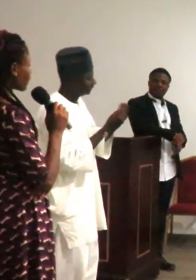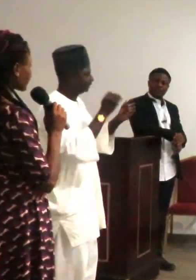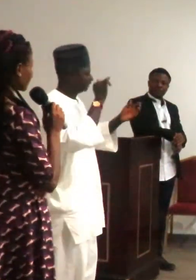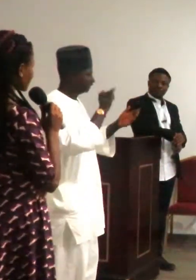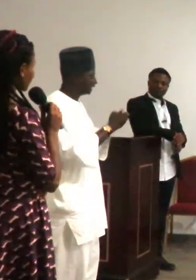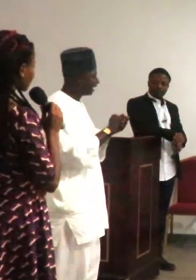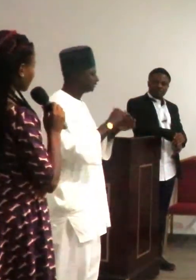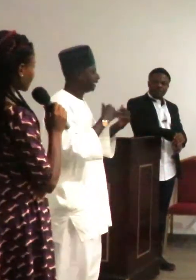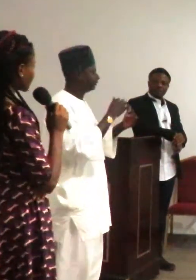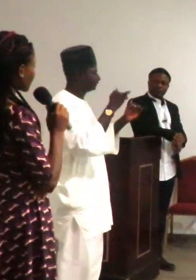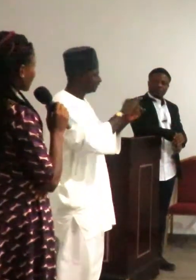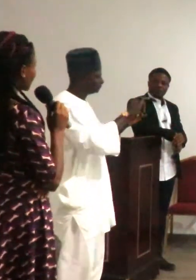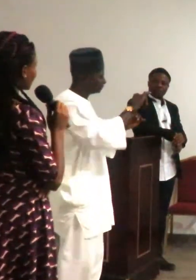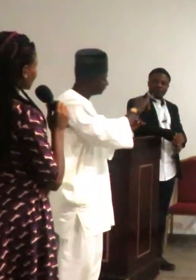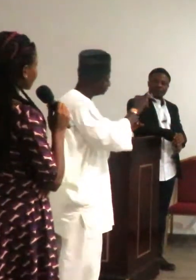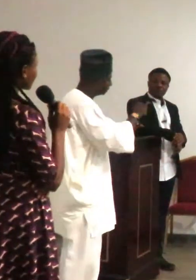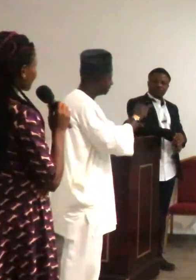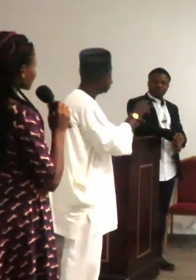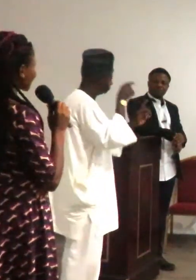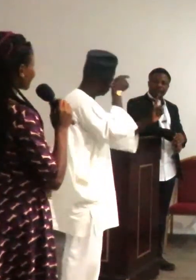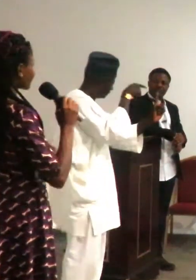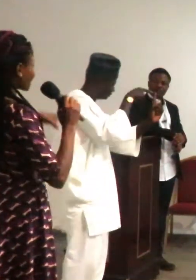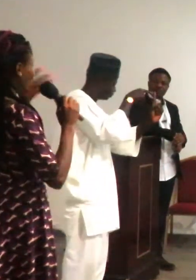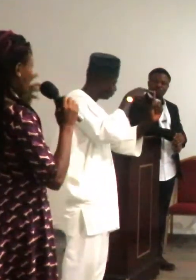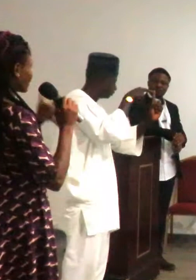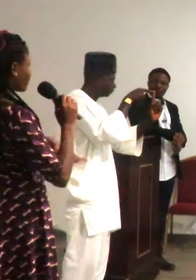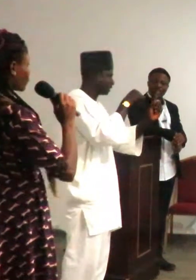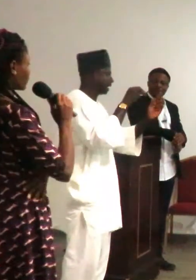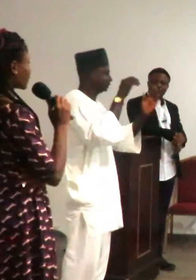we also talk about Yoruba Sign Language but its not